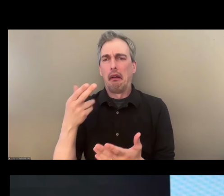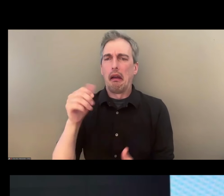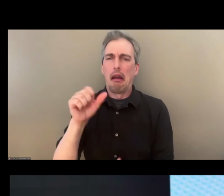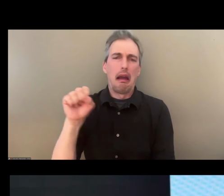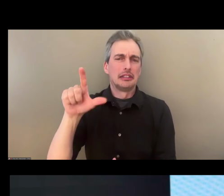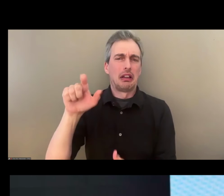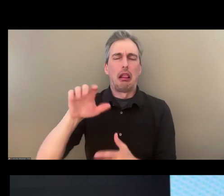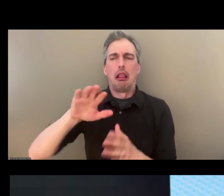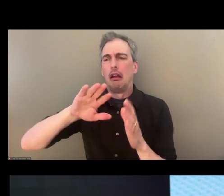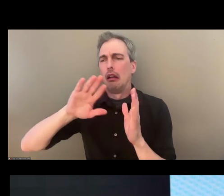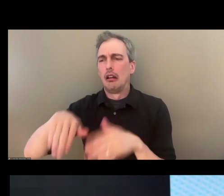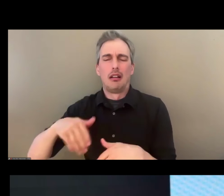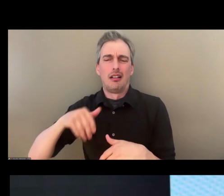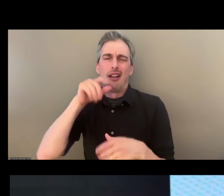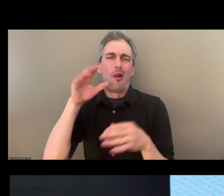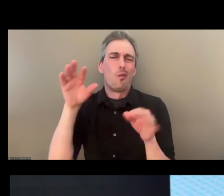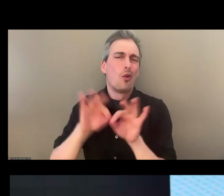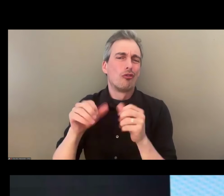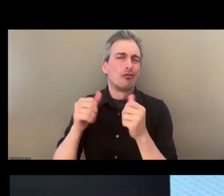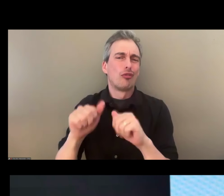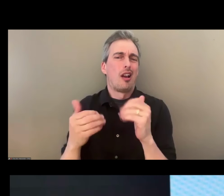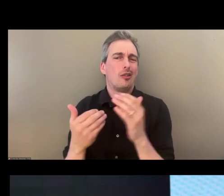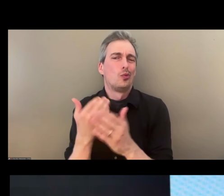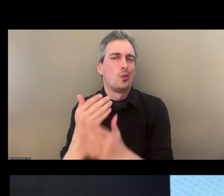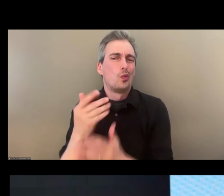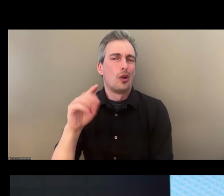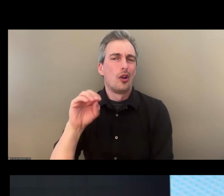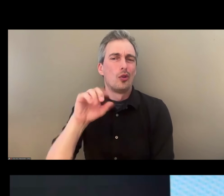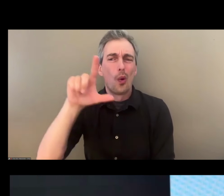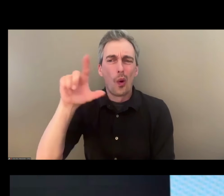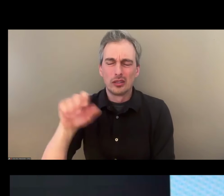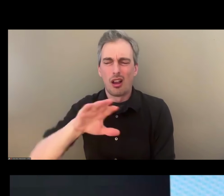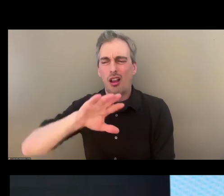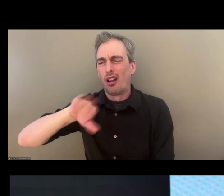As they spend so many hours of learning and trial and error, and